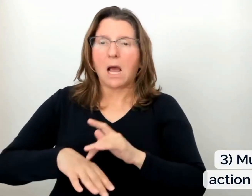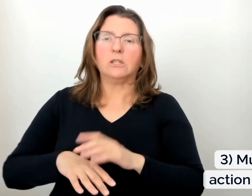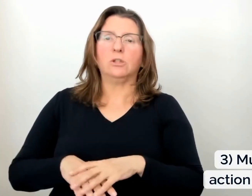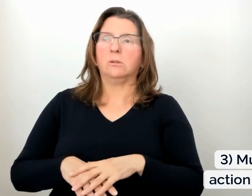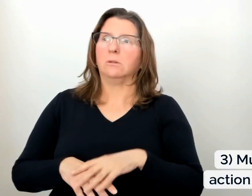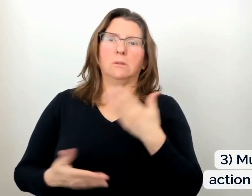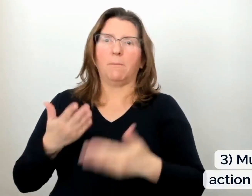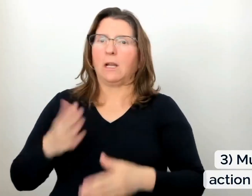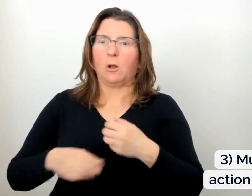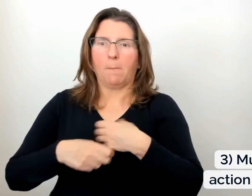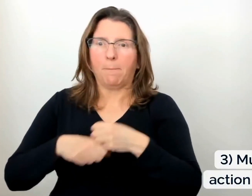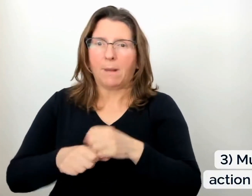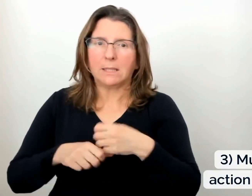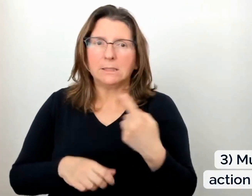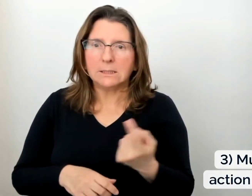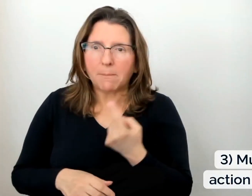perhaps the student physically builds something.